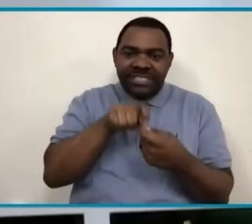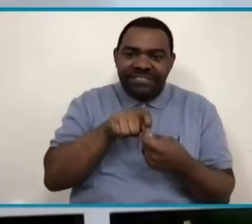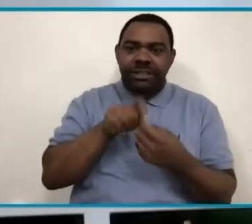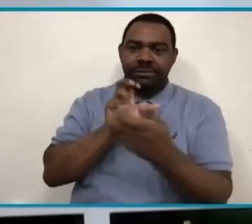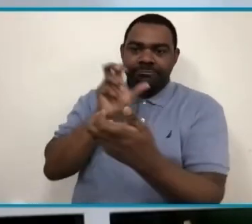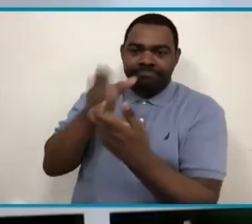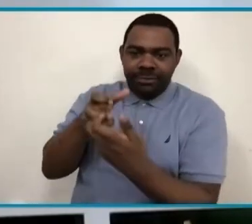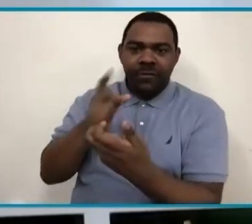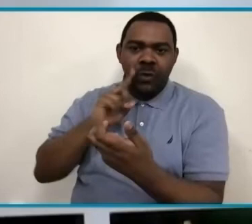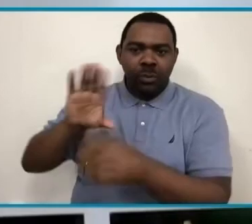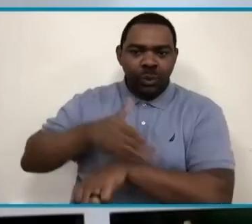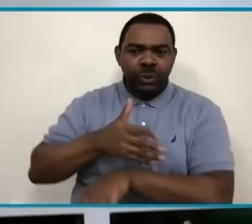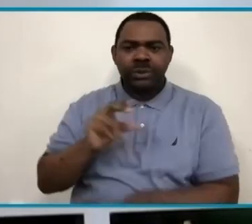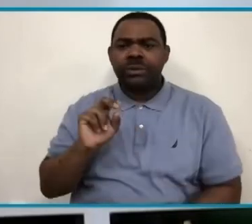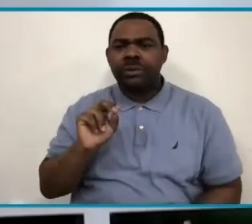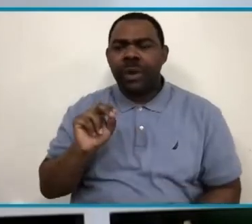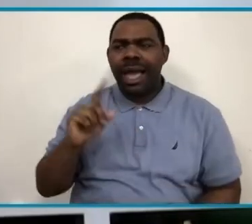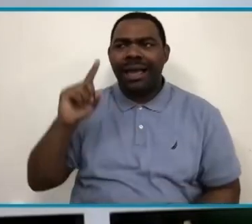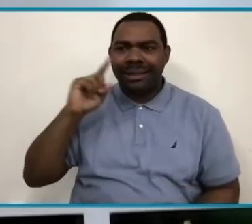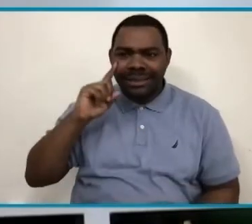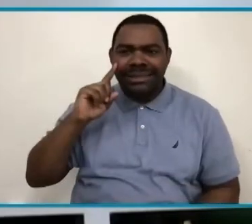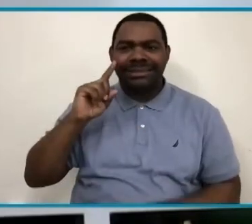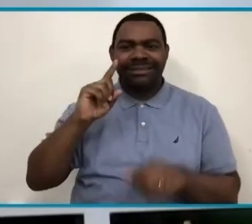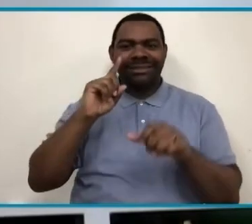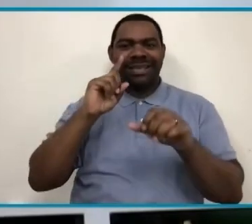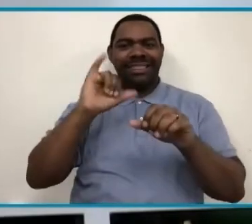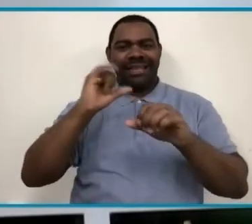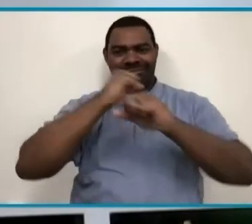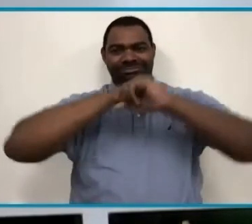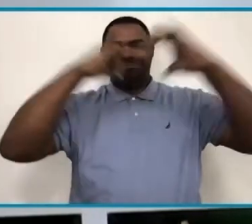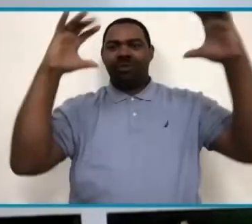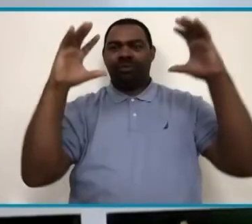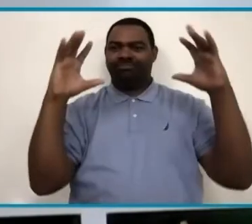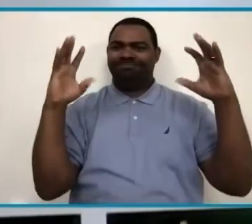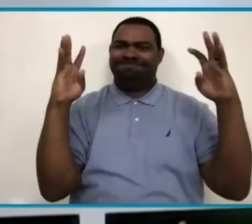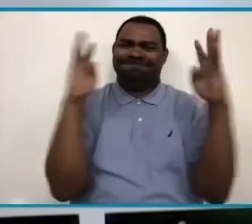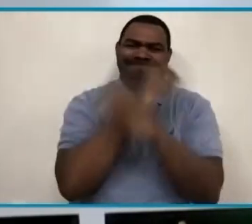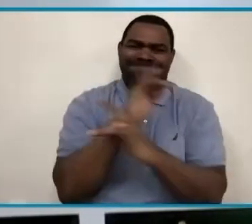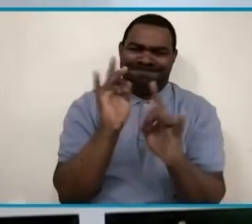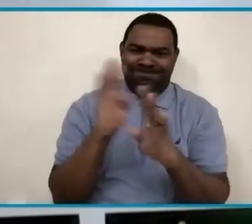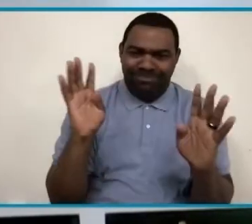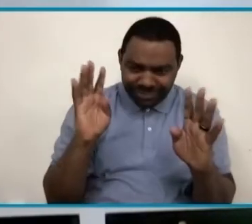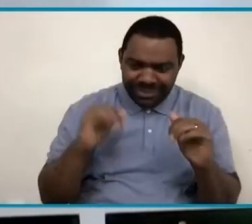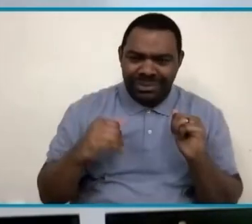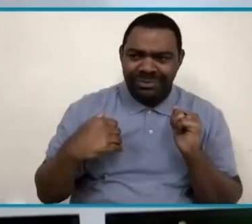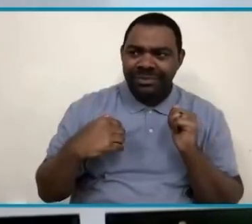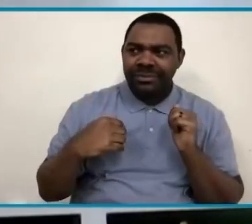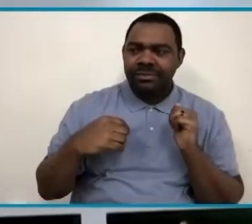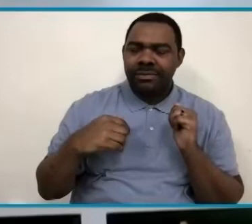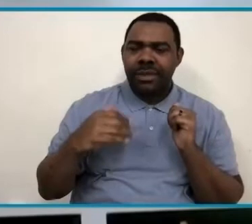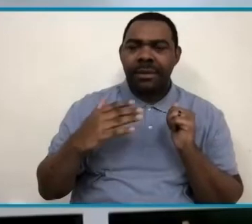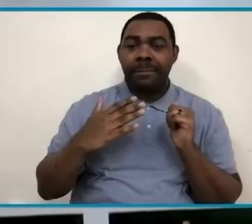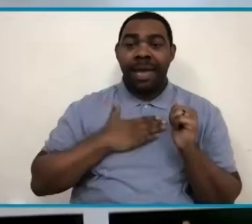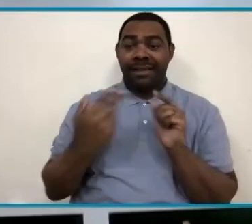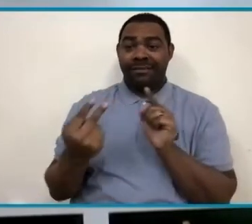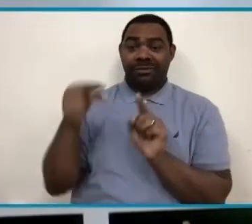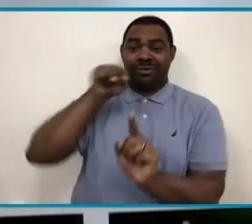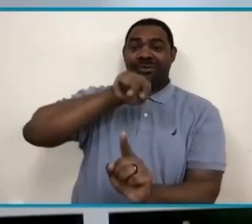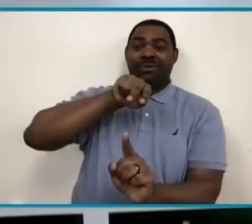I think the picture is much more complex and I think we need … my viewpoint is that we